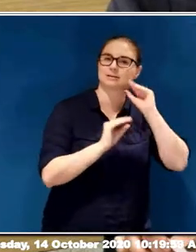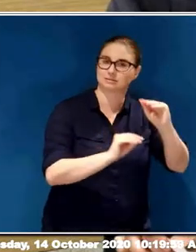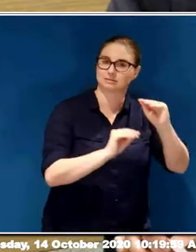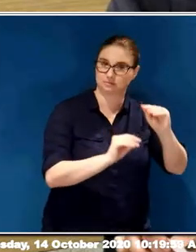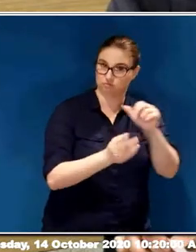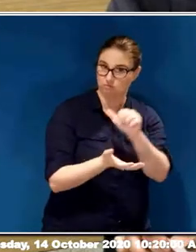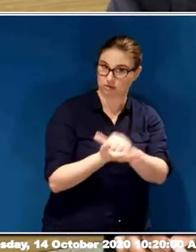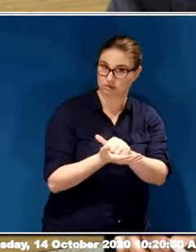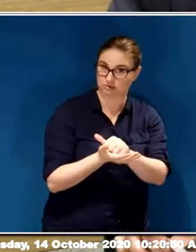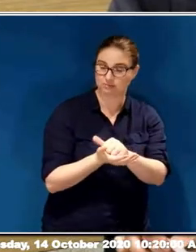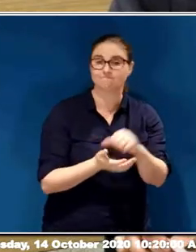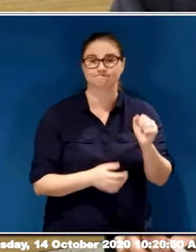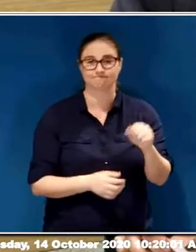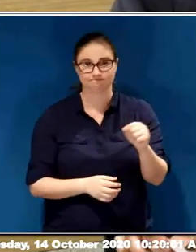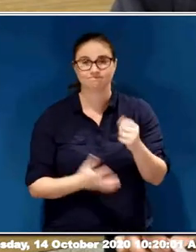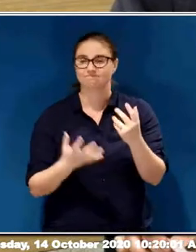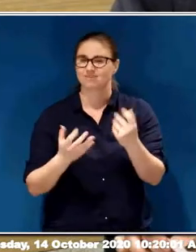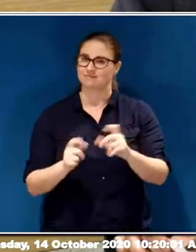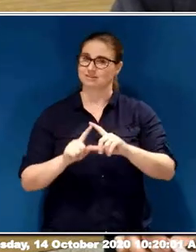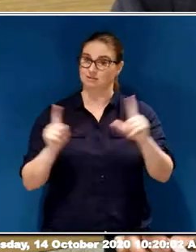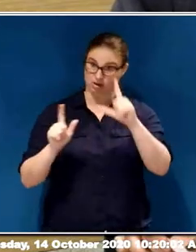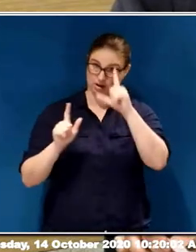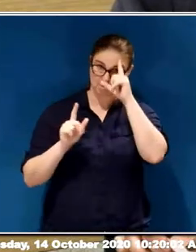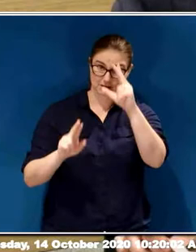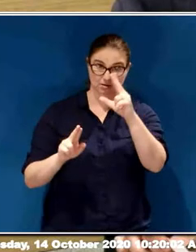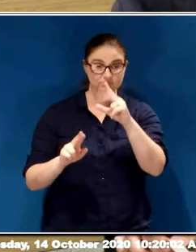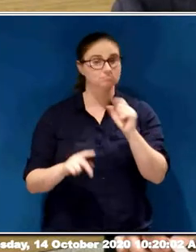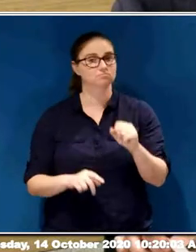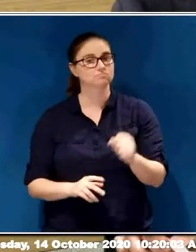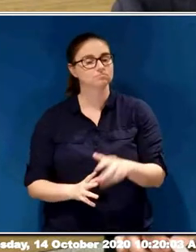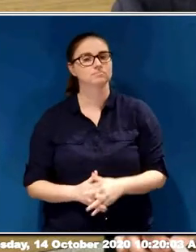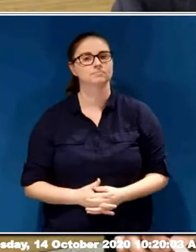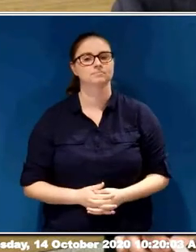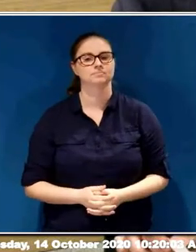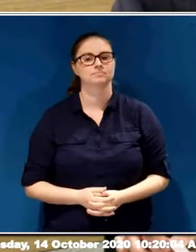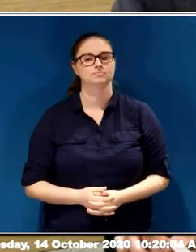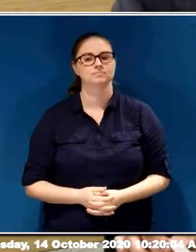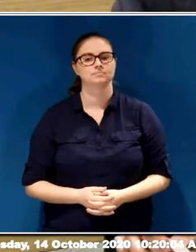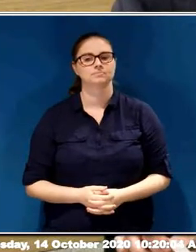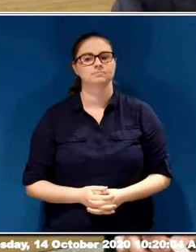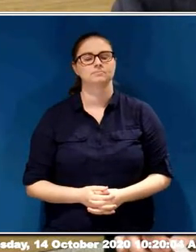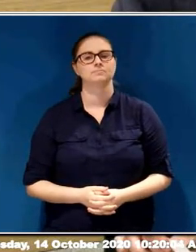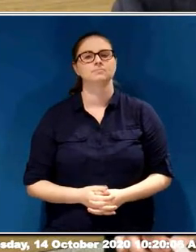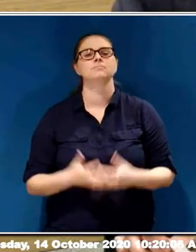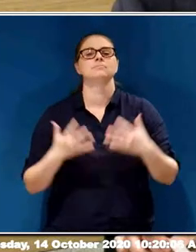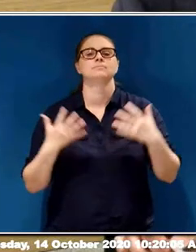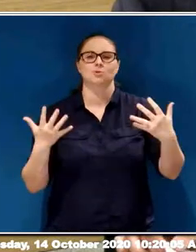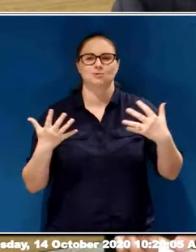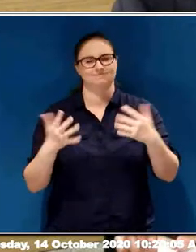For Year 7, which is a big move across to high school, of course, what was his experience like?